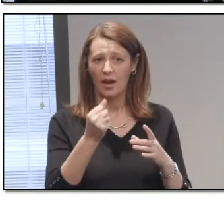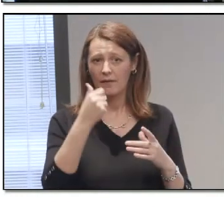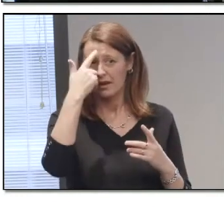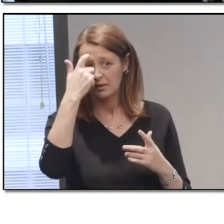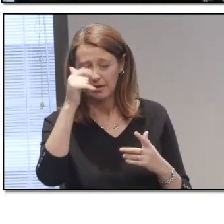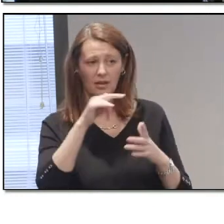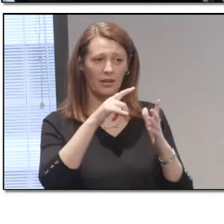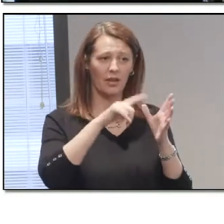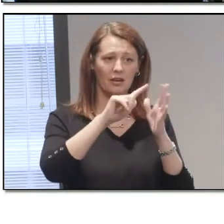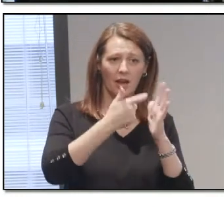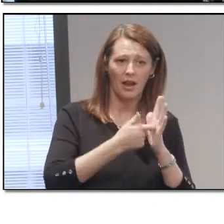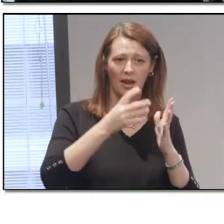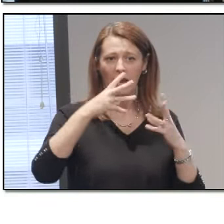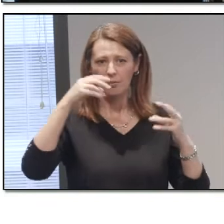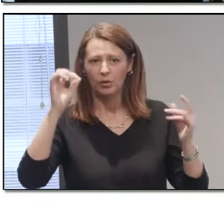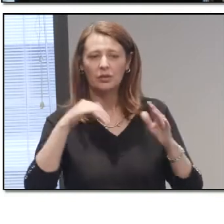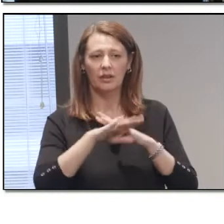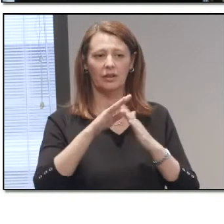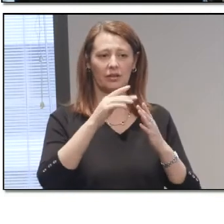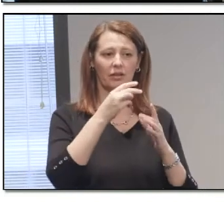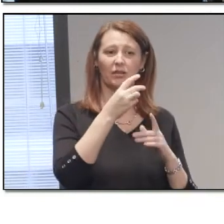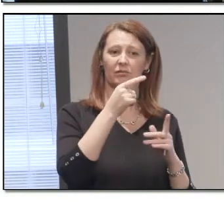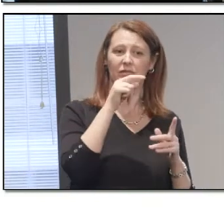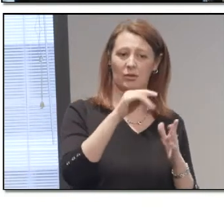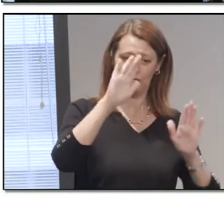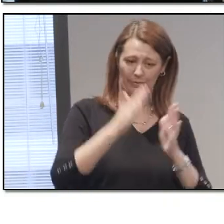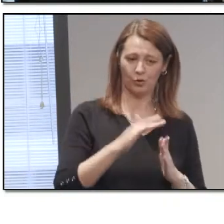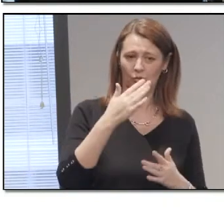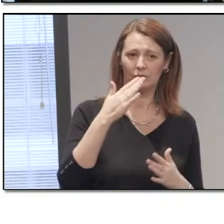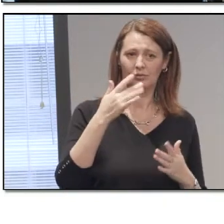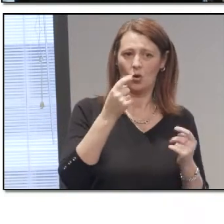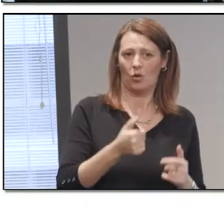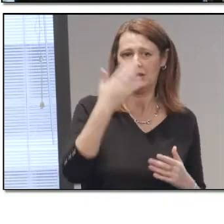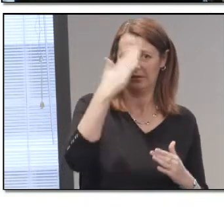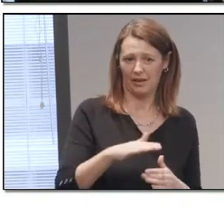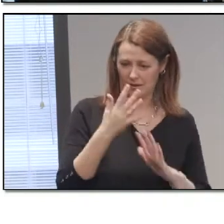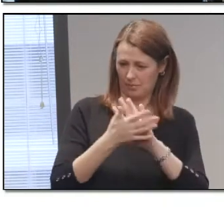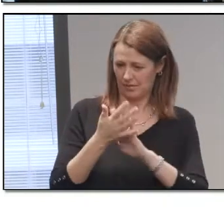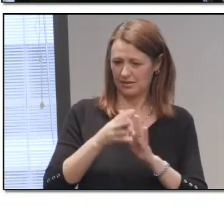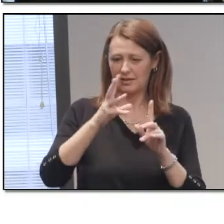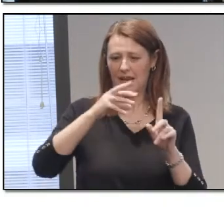pollution accounts for 3 000 premature deaths that means air pollution's shortening someone's life